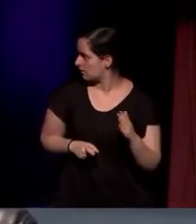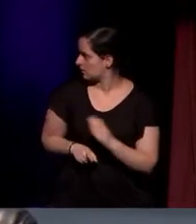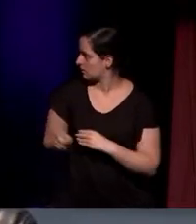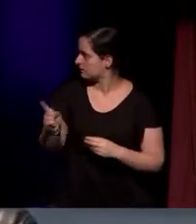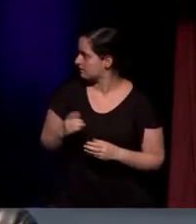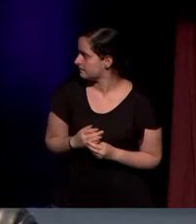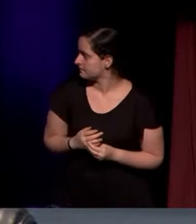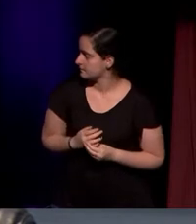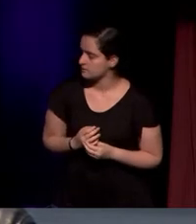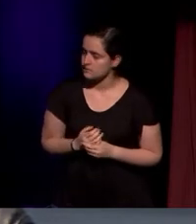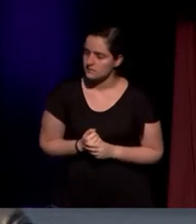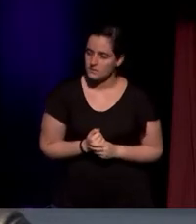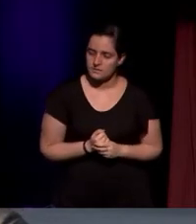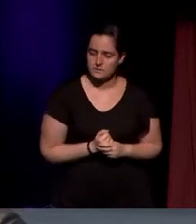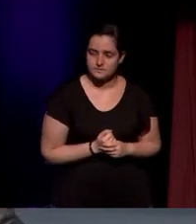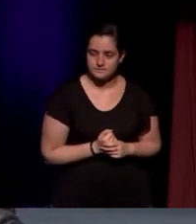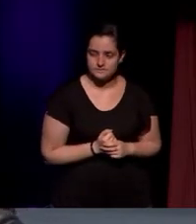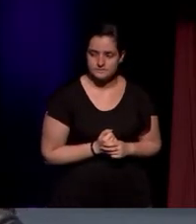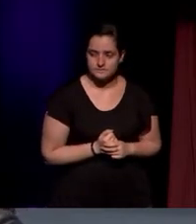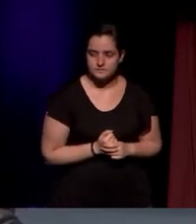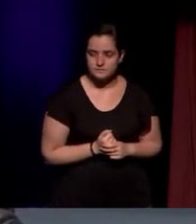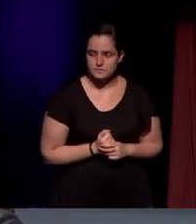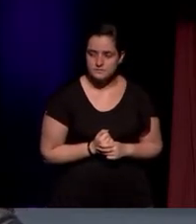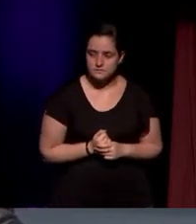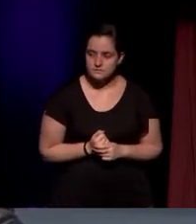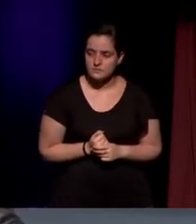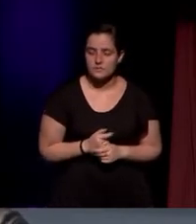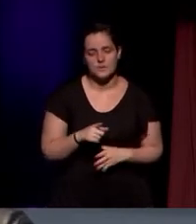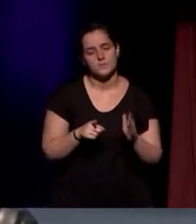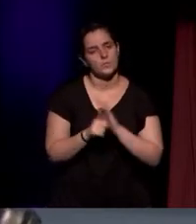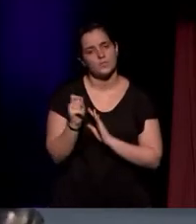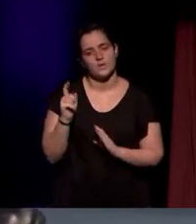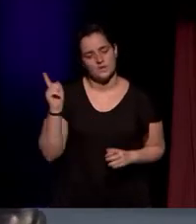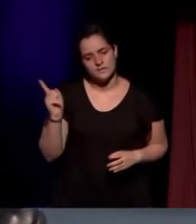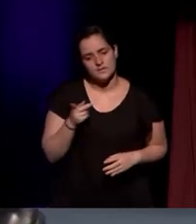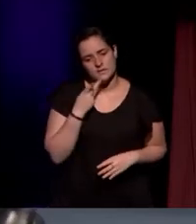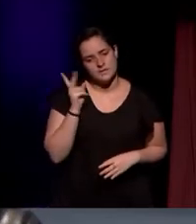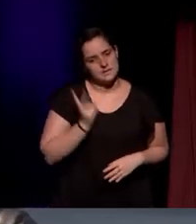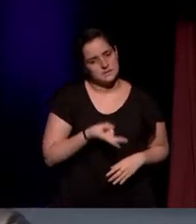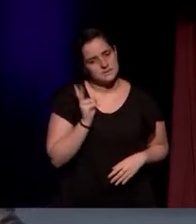for both also, it says the following it is always dangerous to fall into the trap